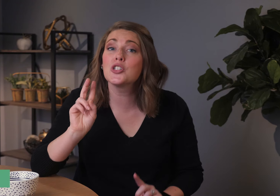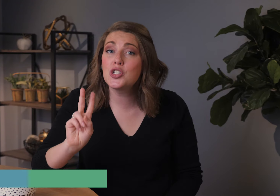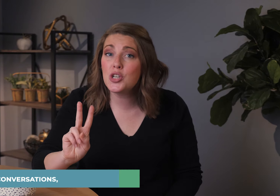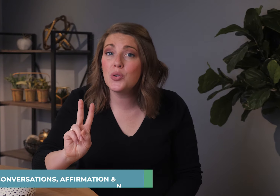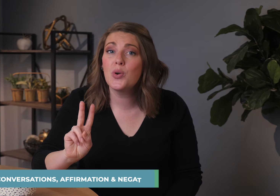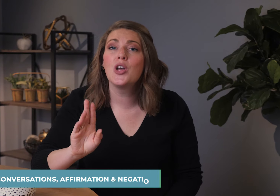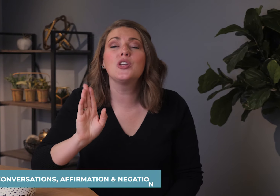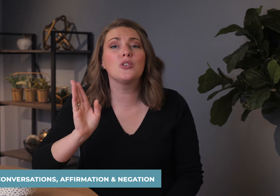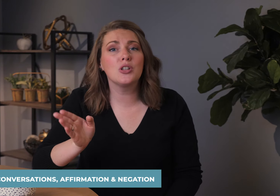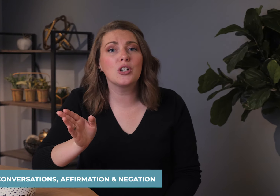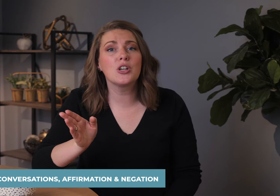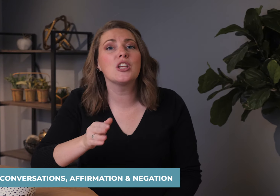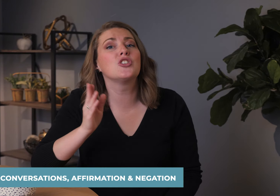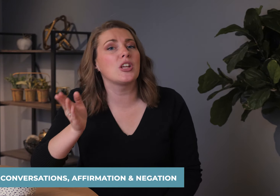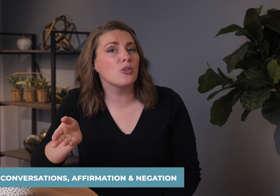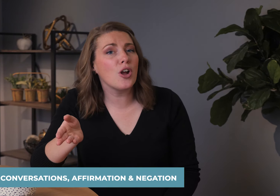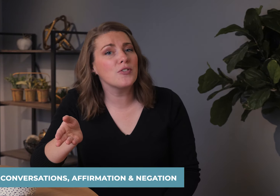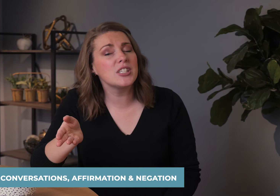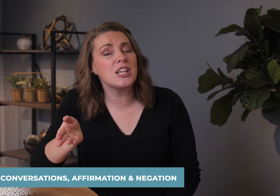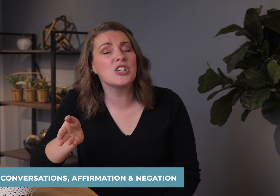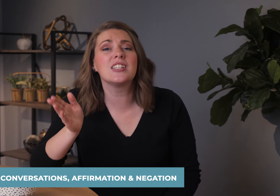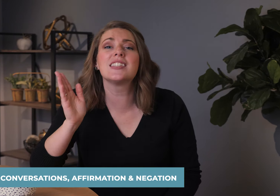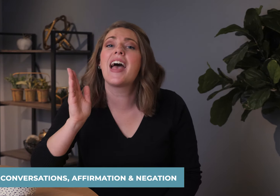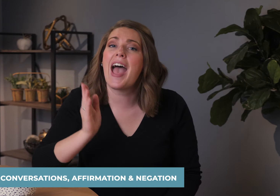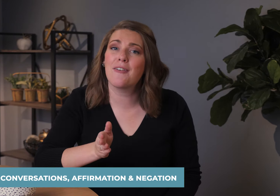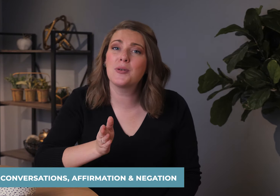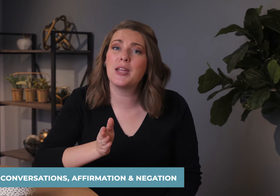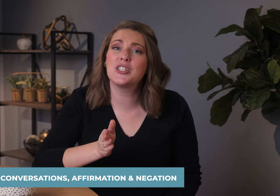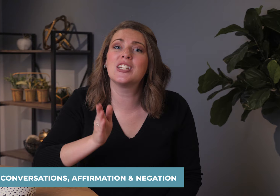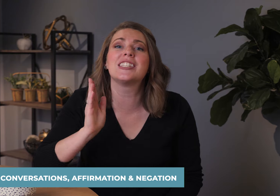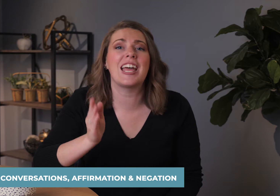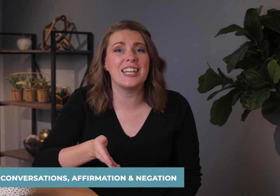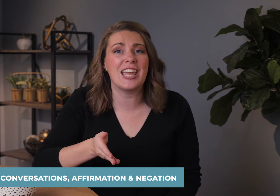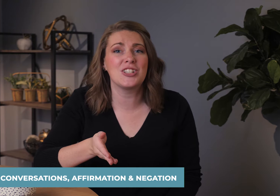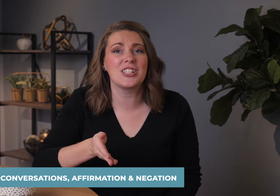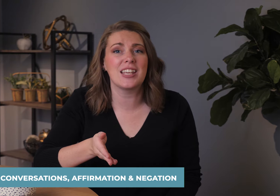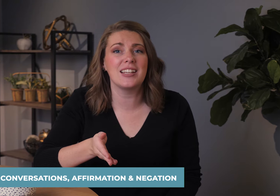In part two, you'll learn general conversations, affirmations, and negations signs.